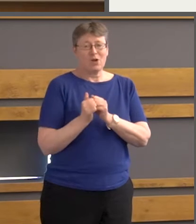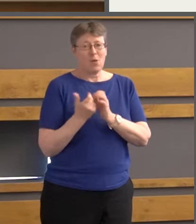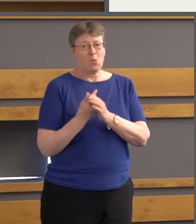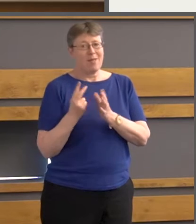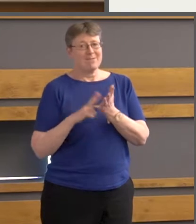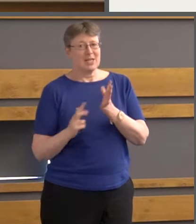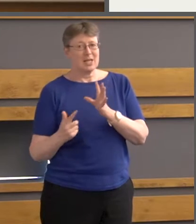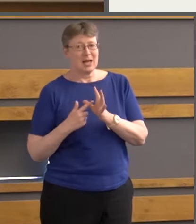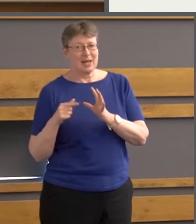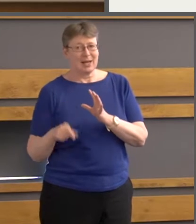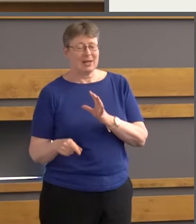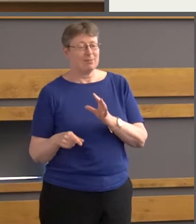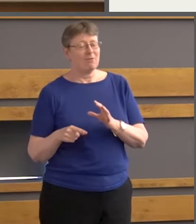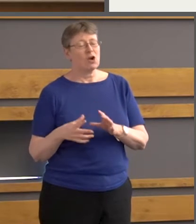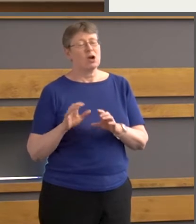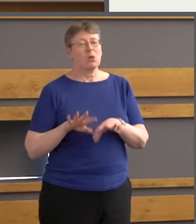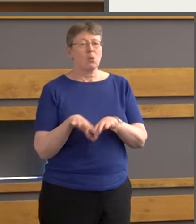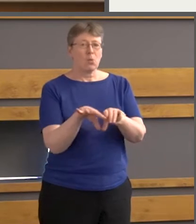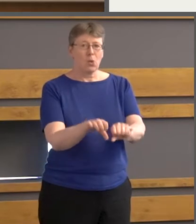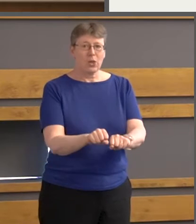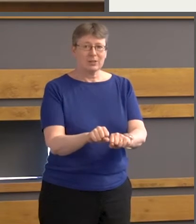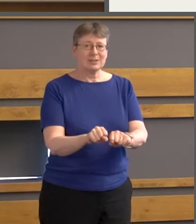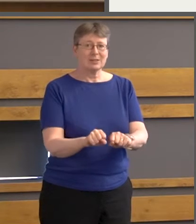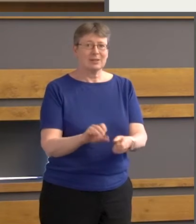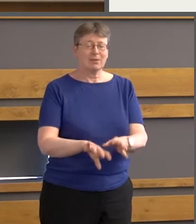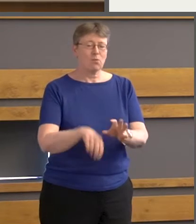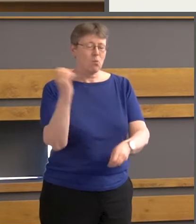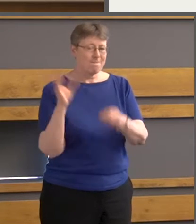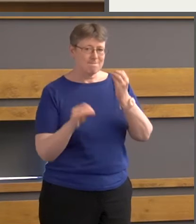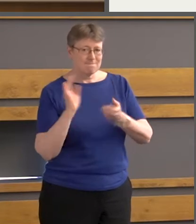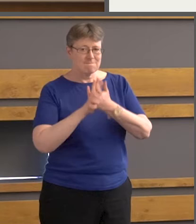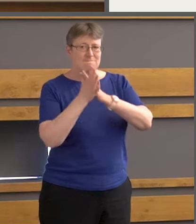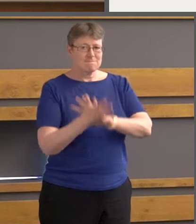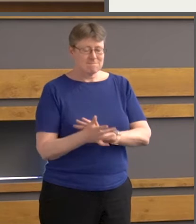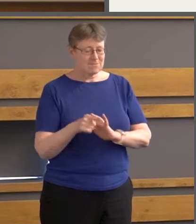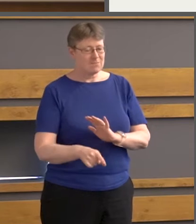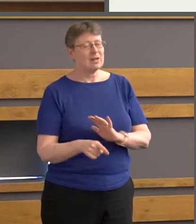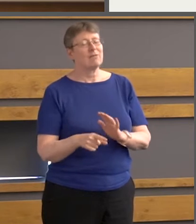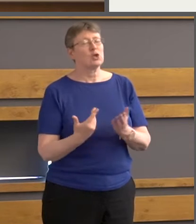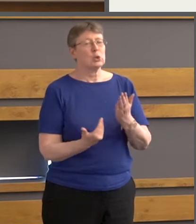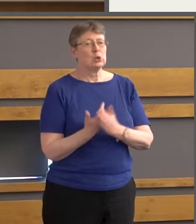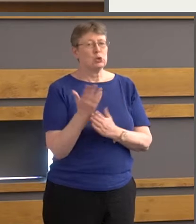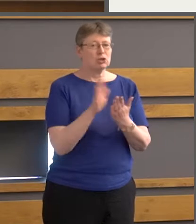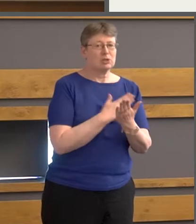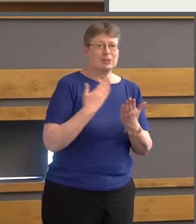being a member of our Decolonising Advisory Group that have been working with us to rewrite interpretation in our galleries.